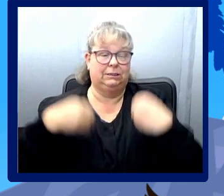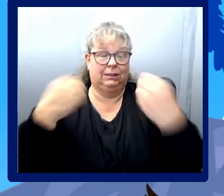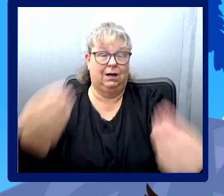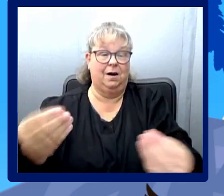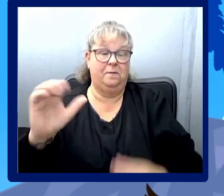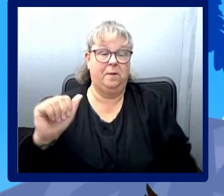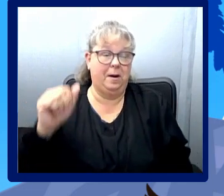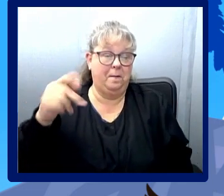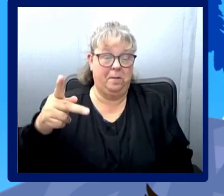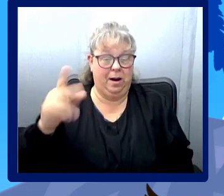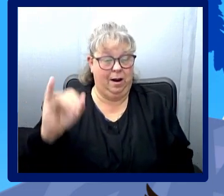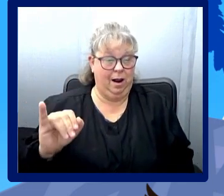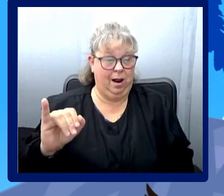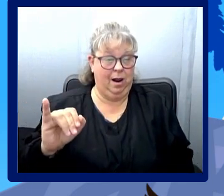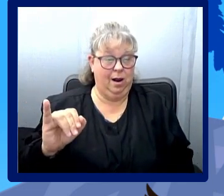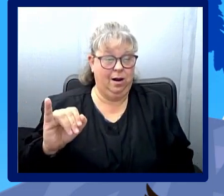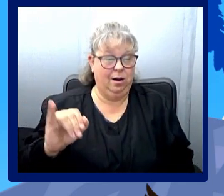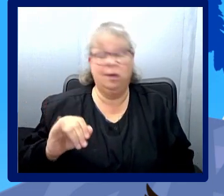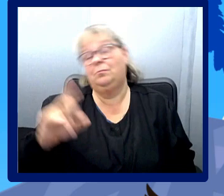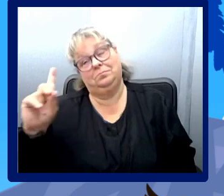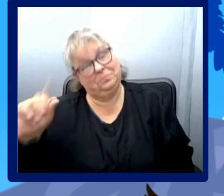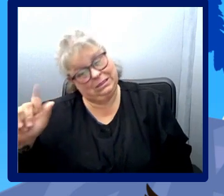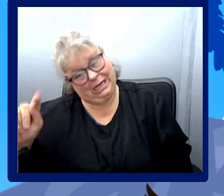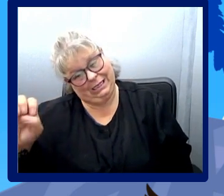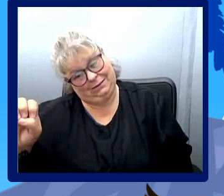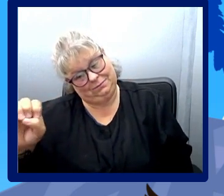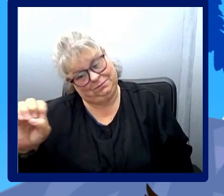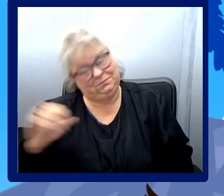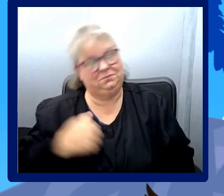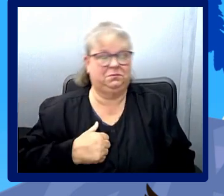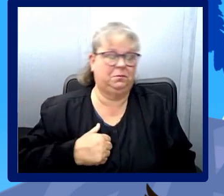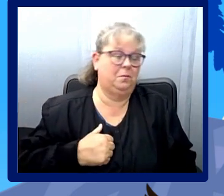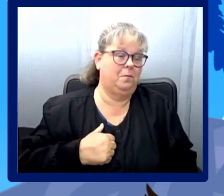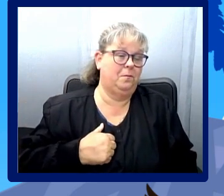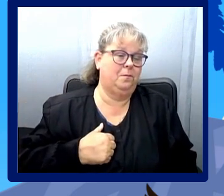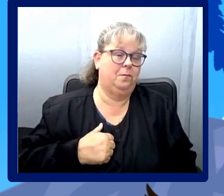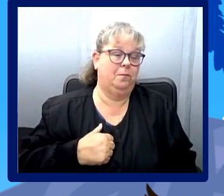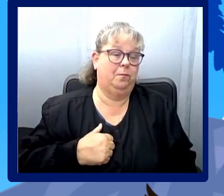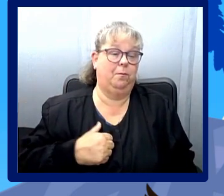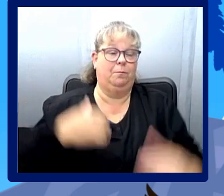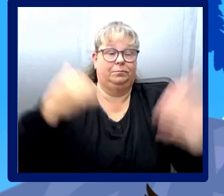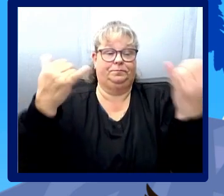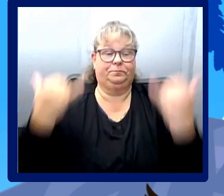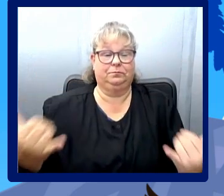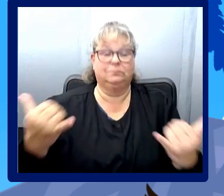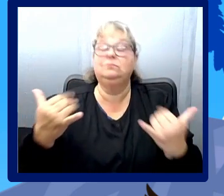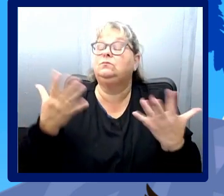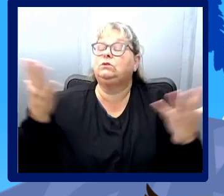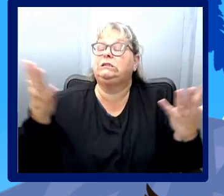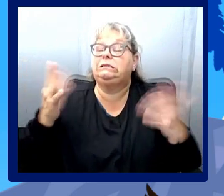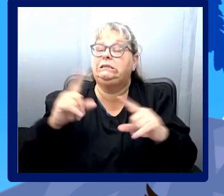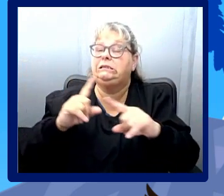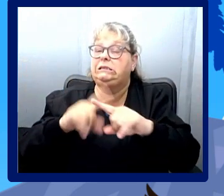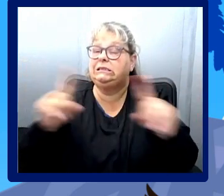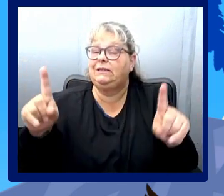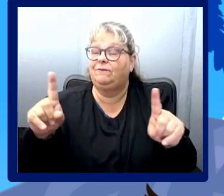and those types of things that you can actually do when you are creating a node. So I'm gonna pull it down to date.